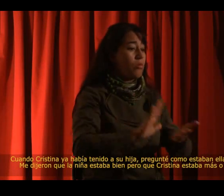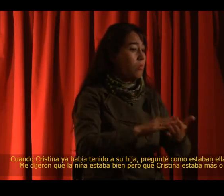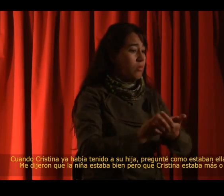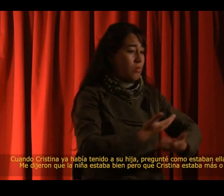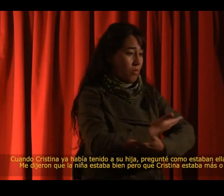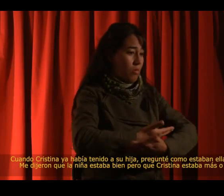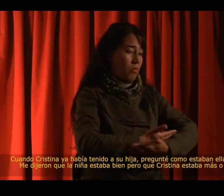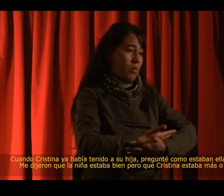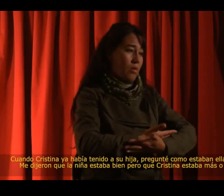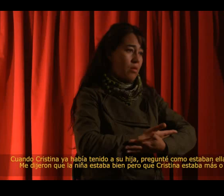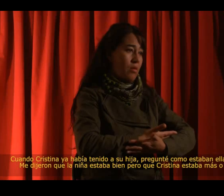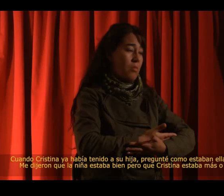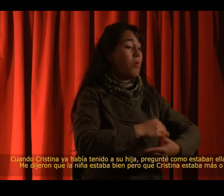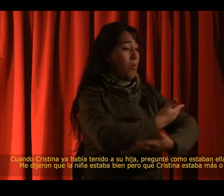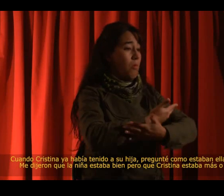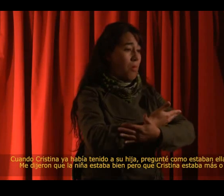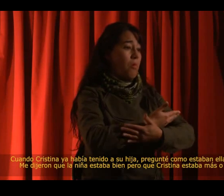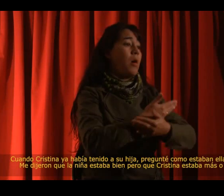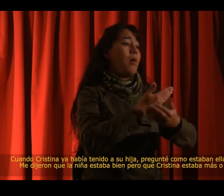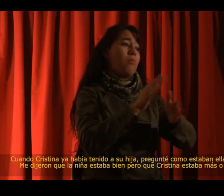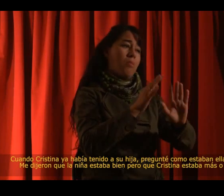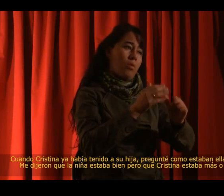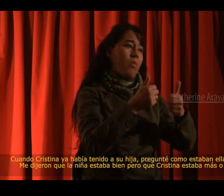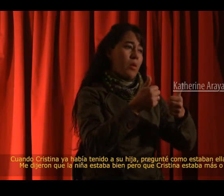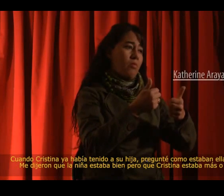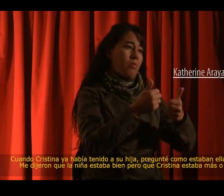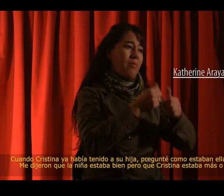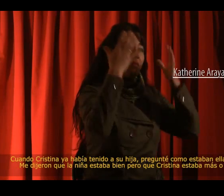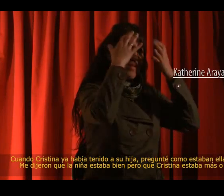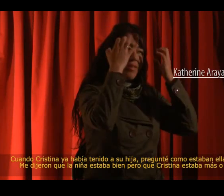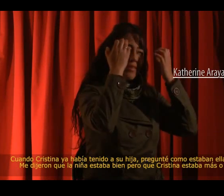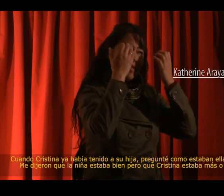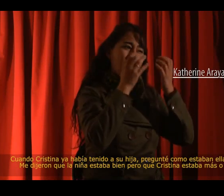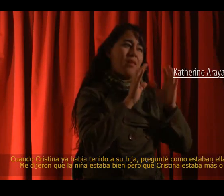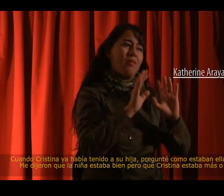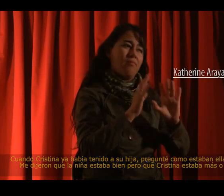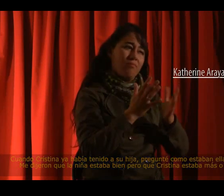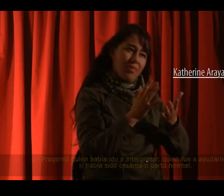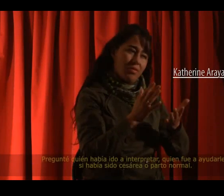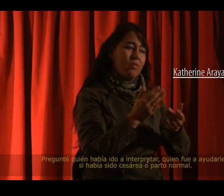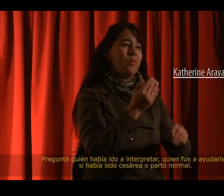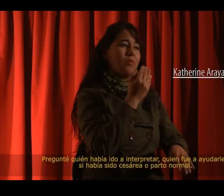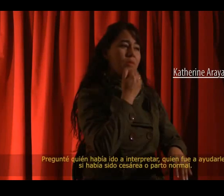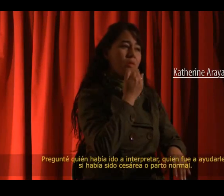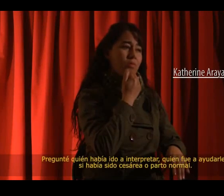They told me that the baby was okay but that Cristina was not doing well.